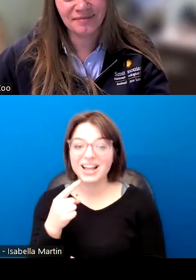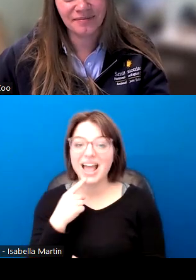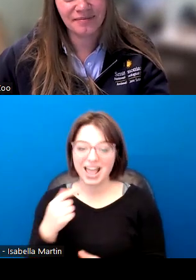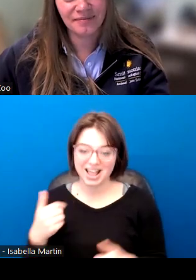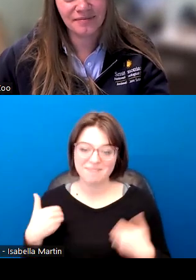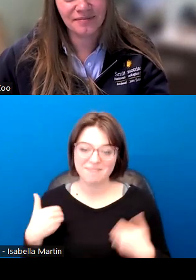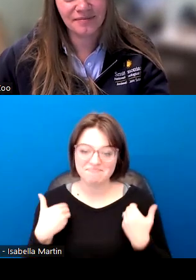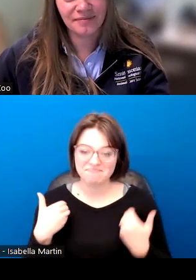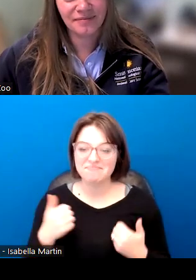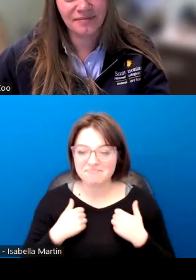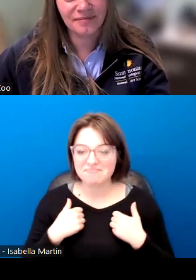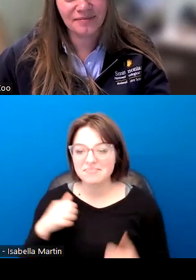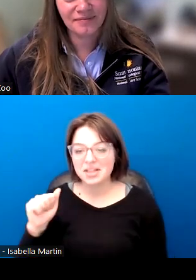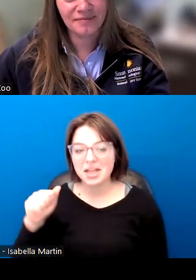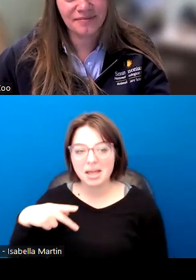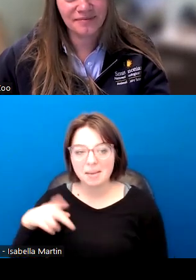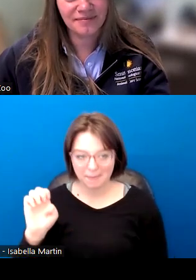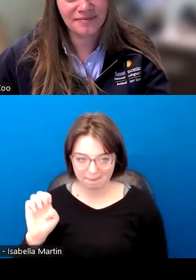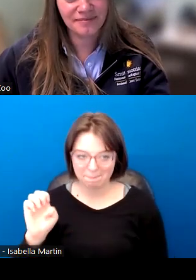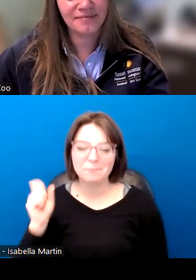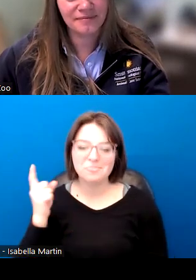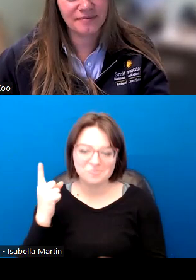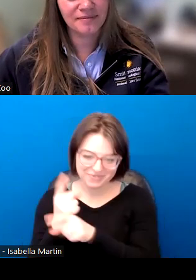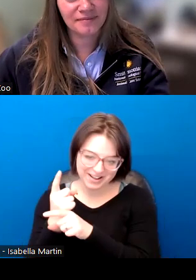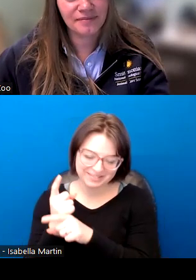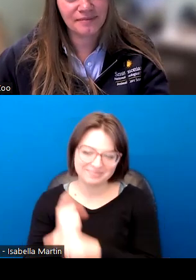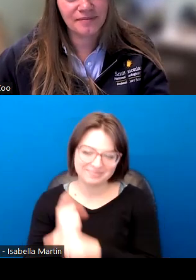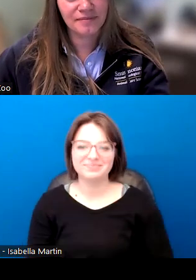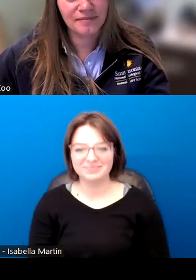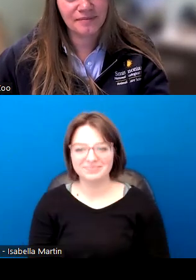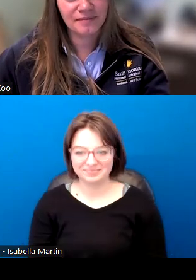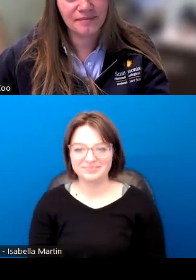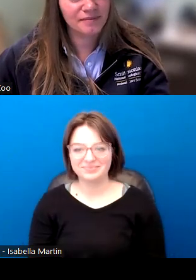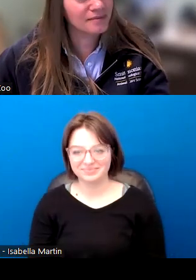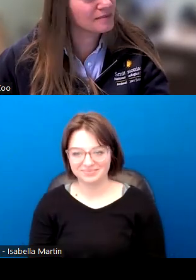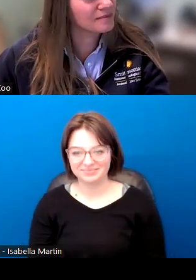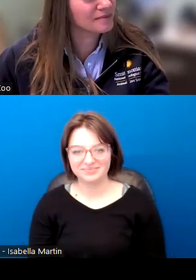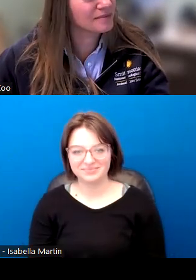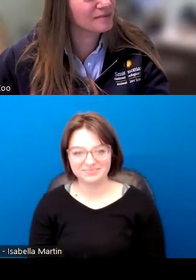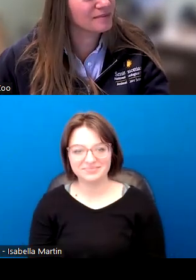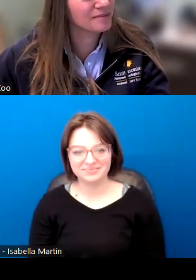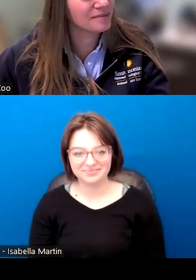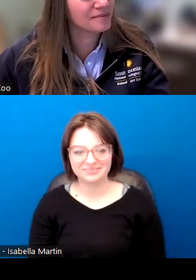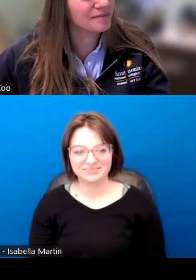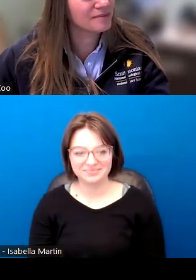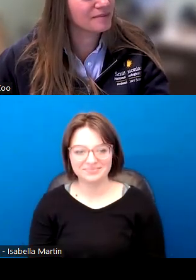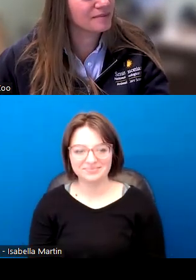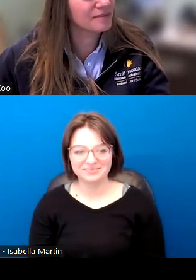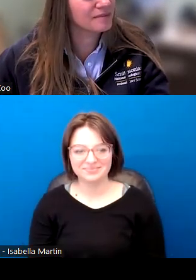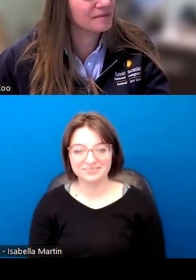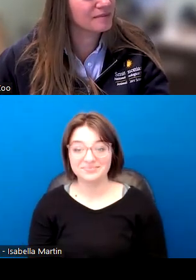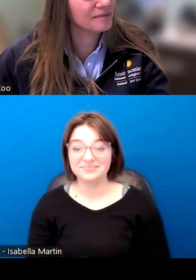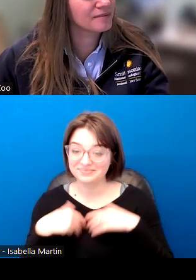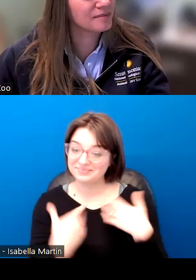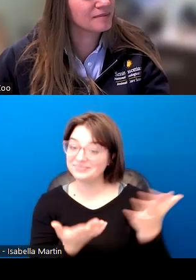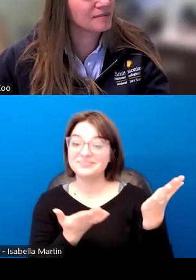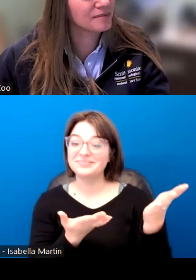Followed pretty far behind by fox, so what is the correct answer for this one. This is a Gibbon, which